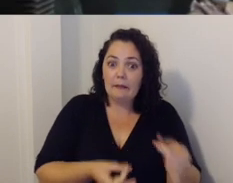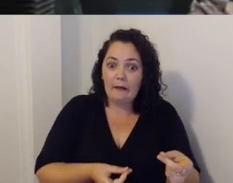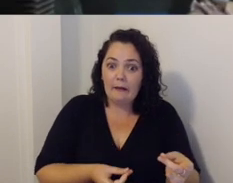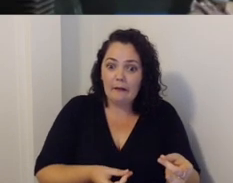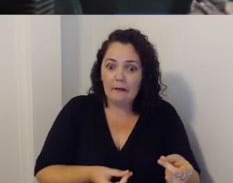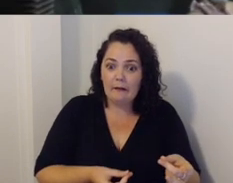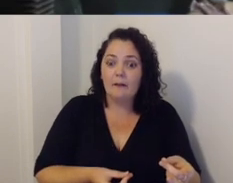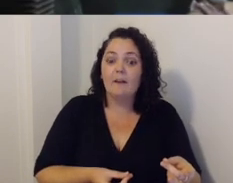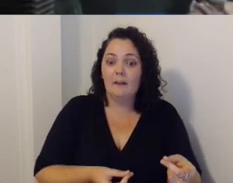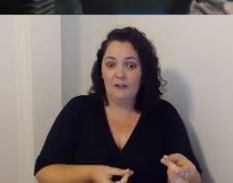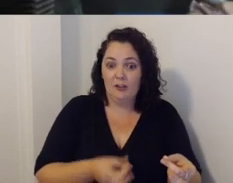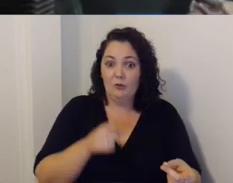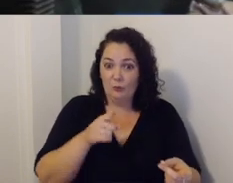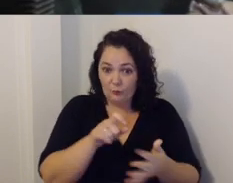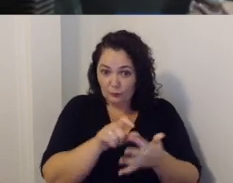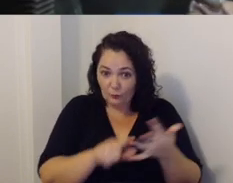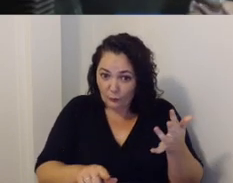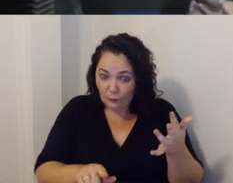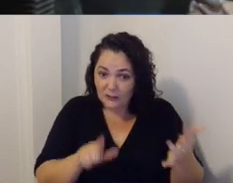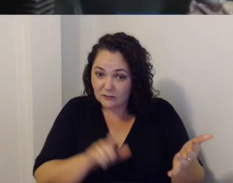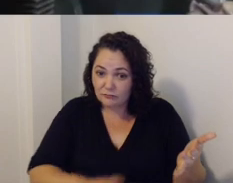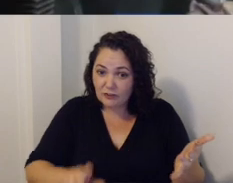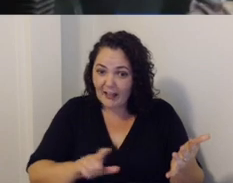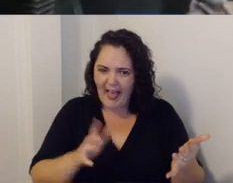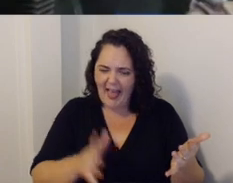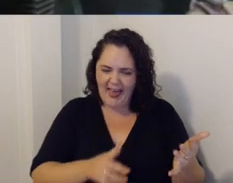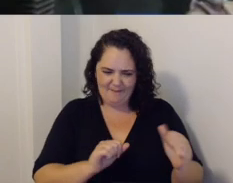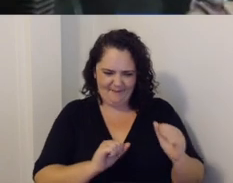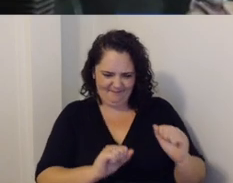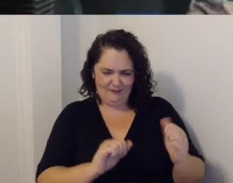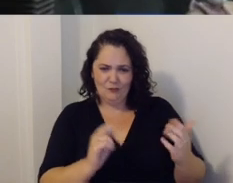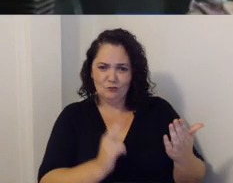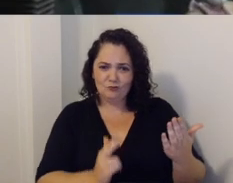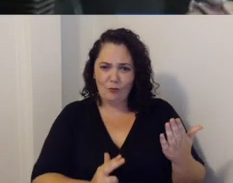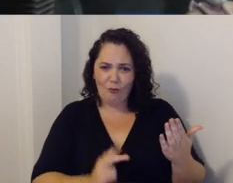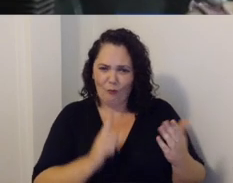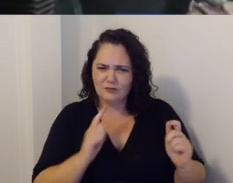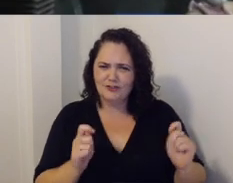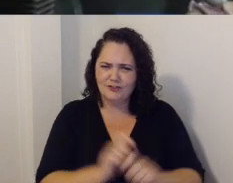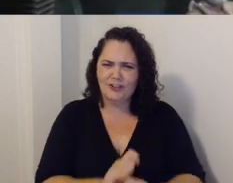when you do that it fundamentally changes the quality of your drawing now there are